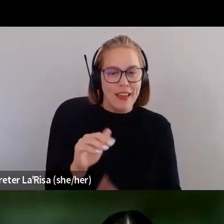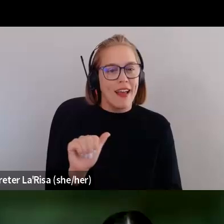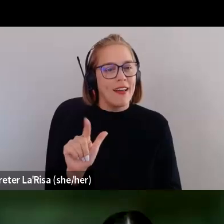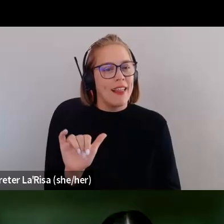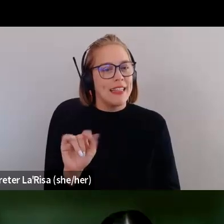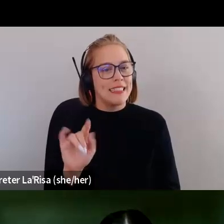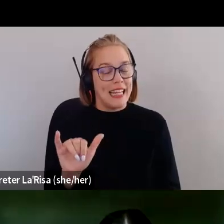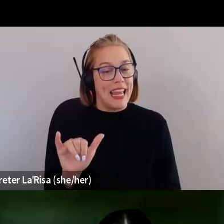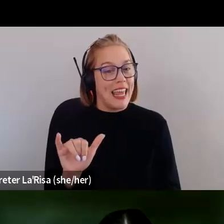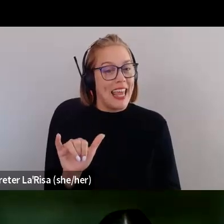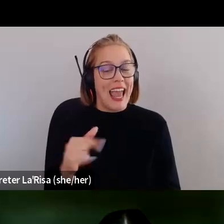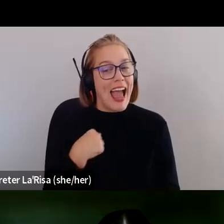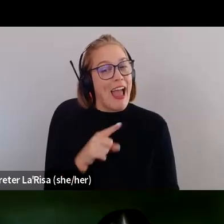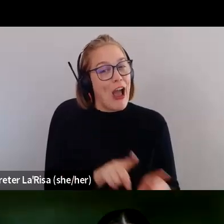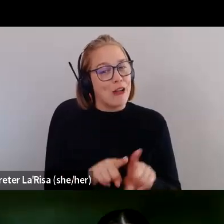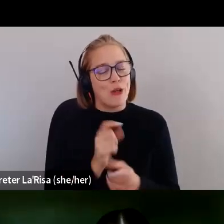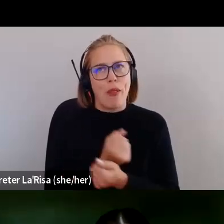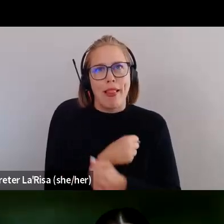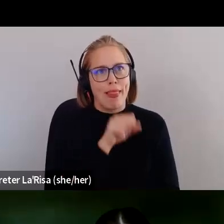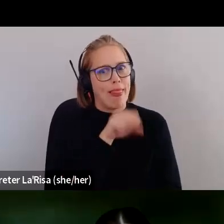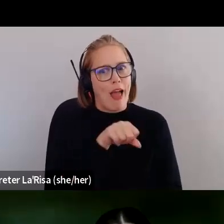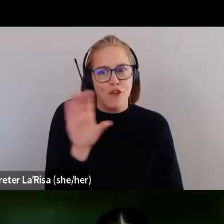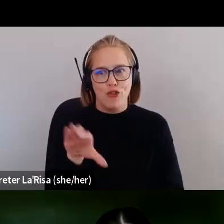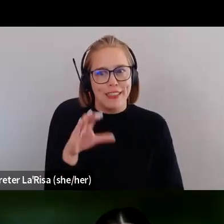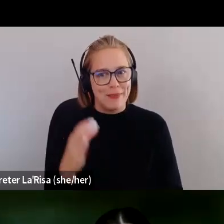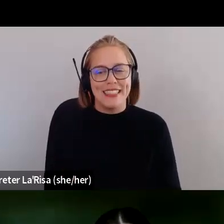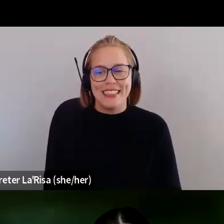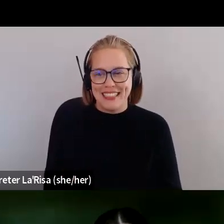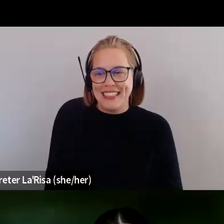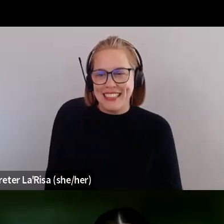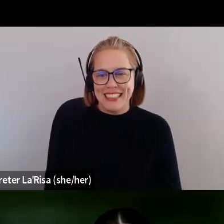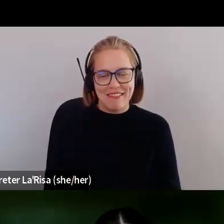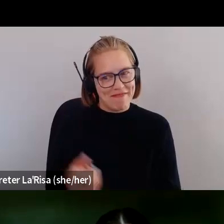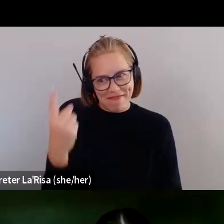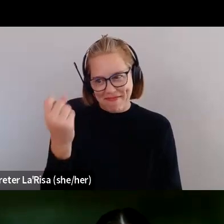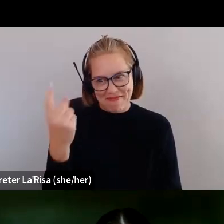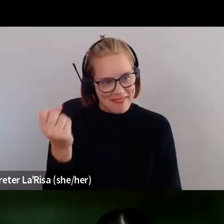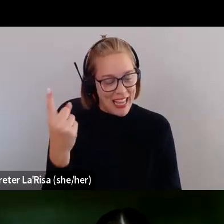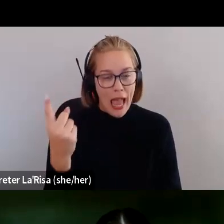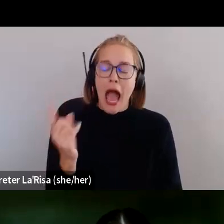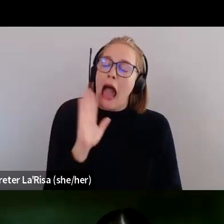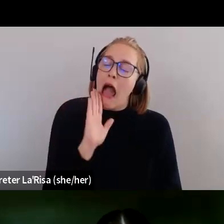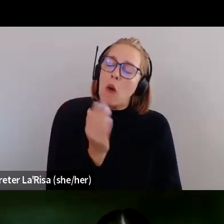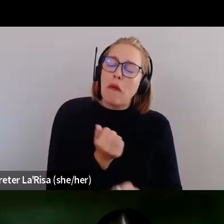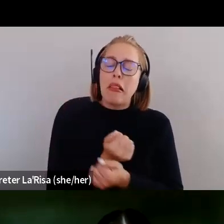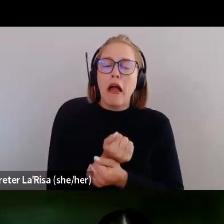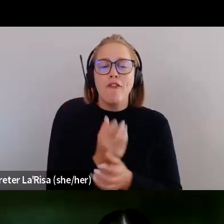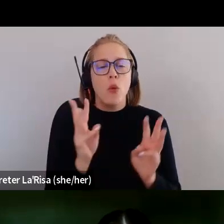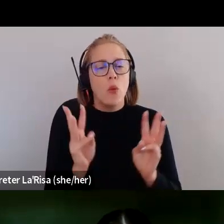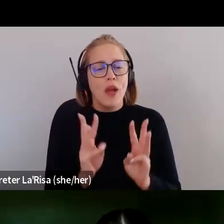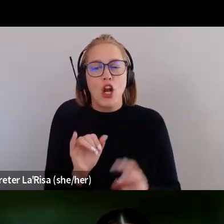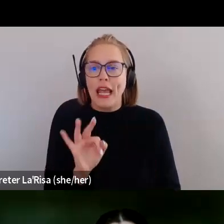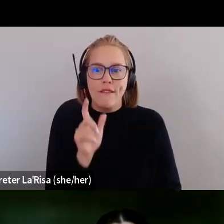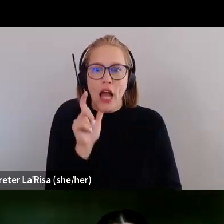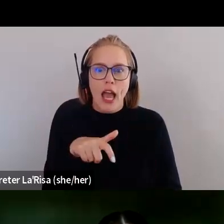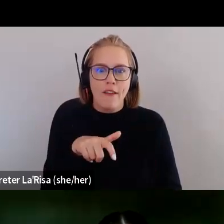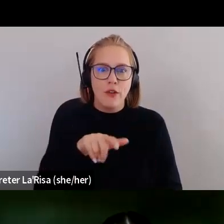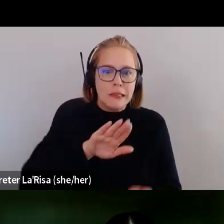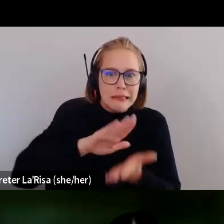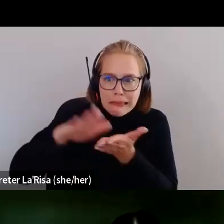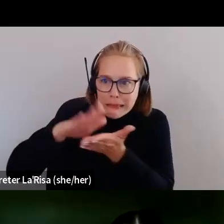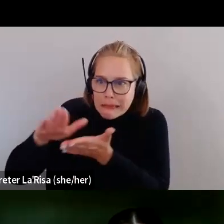together at Christmas. I am from Indiana.